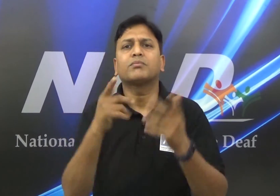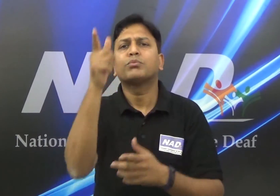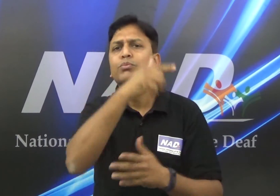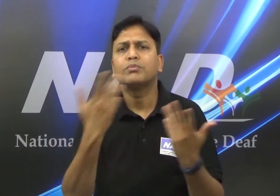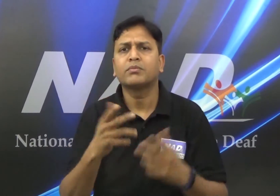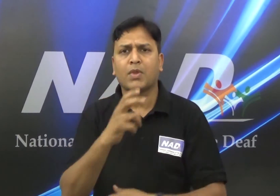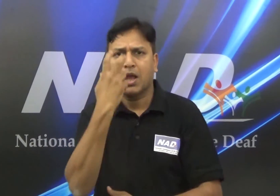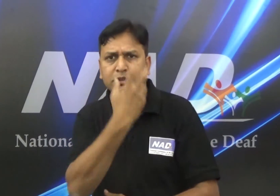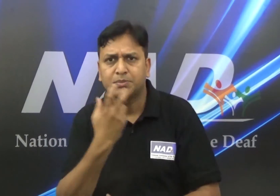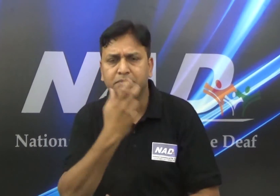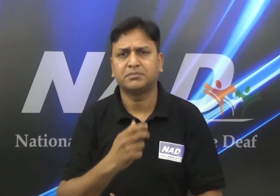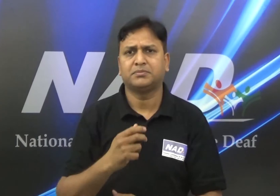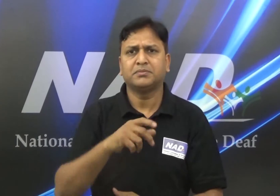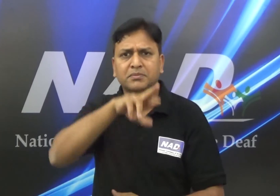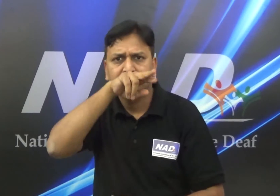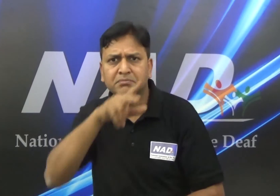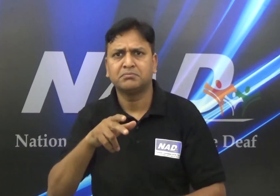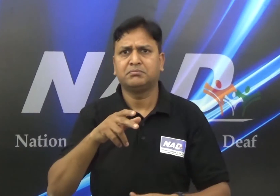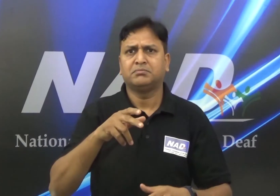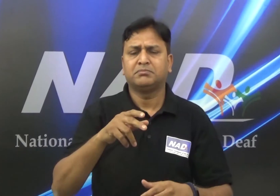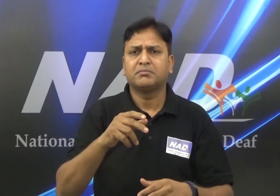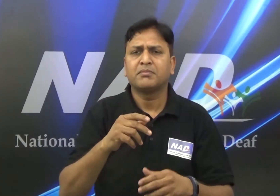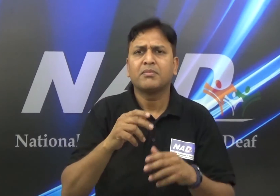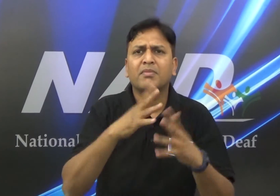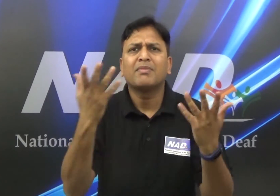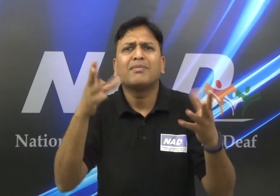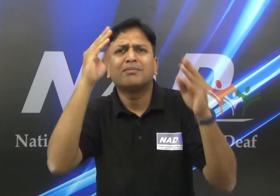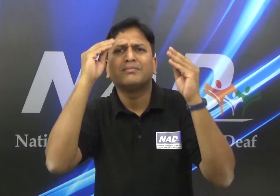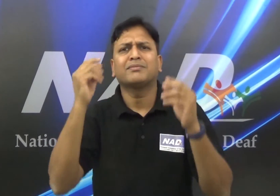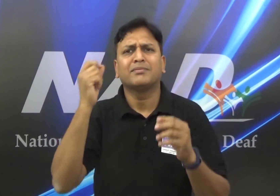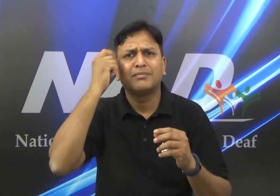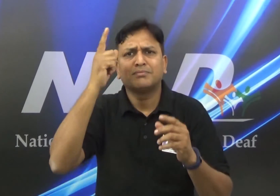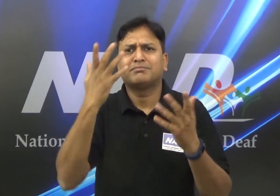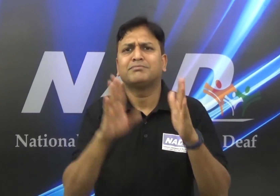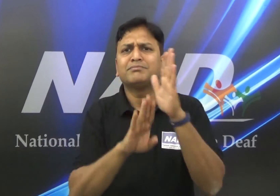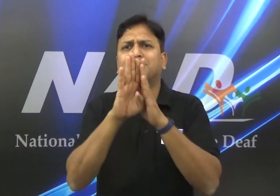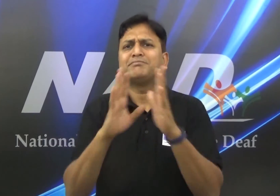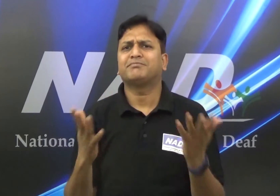deaf students to understand what is being taught. Thus, it is hard for the students to get education and progress.